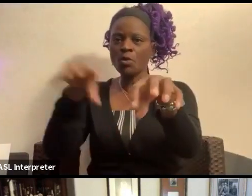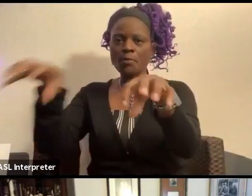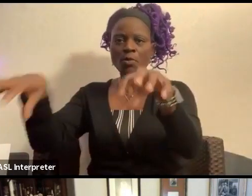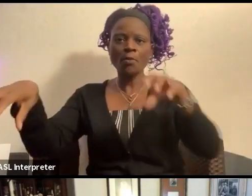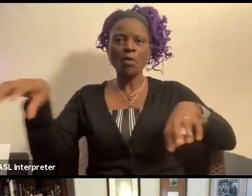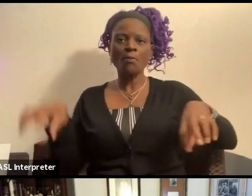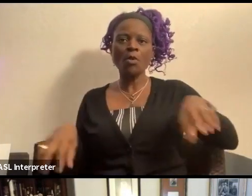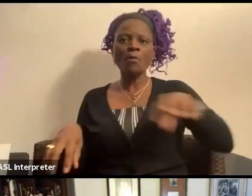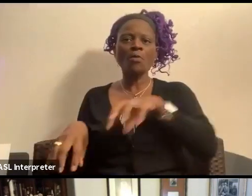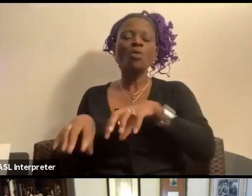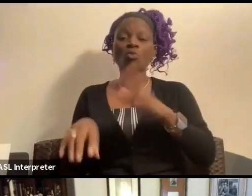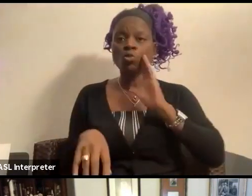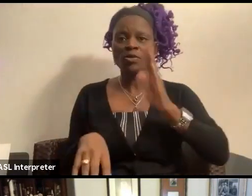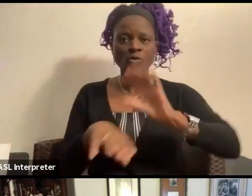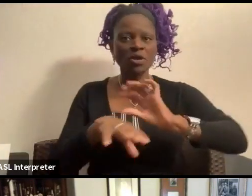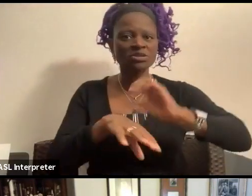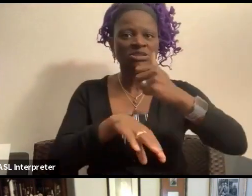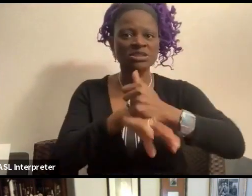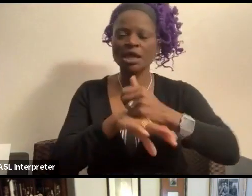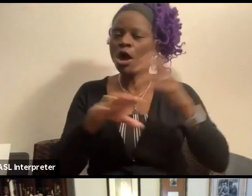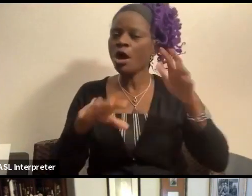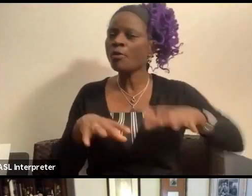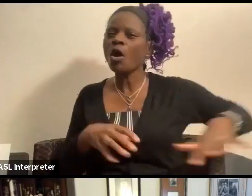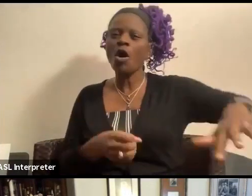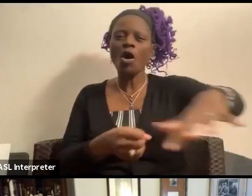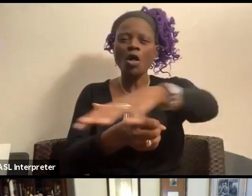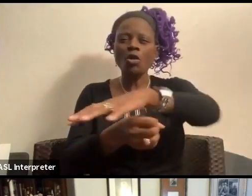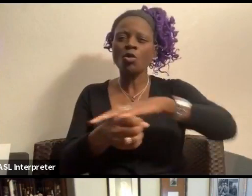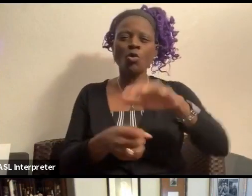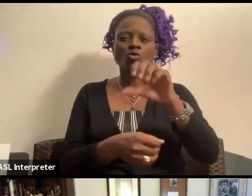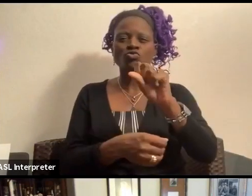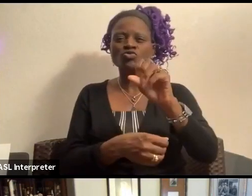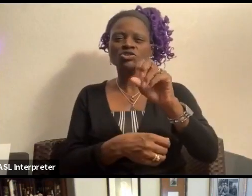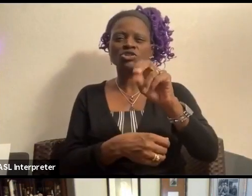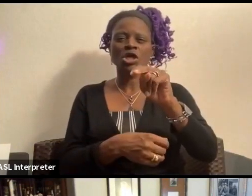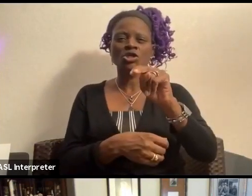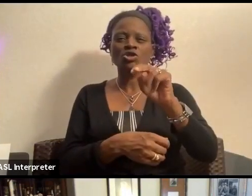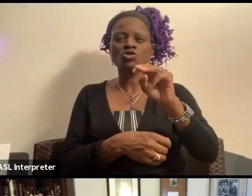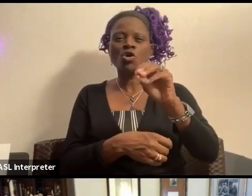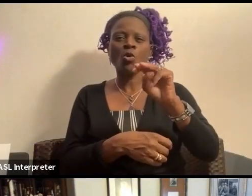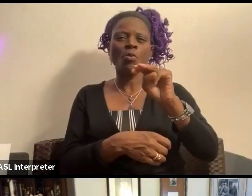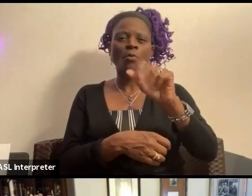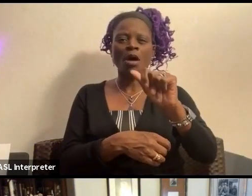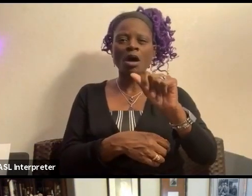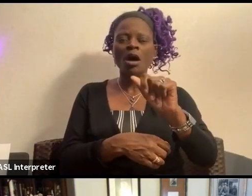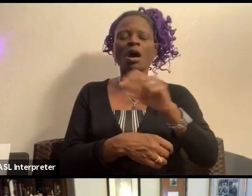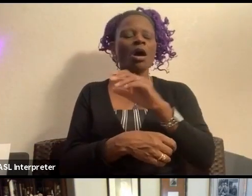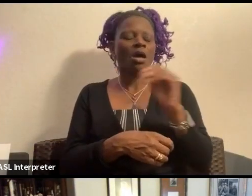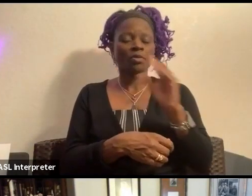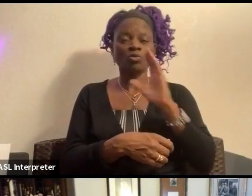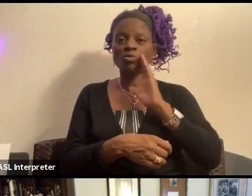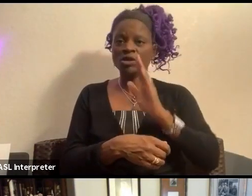superintendents and with our private and charter schools as well. And we, as the Sonoma County Office of